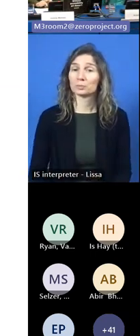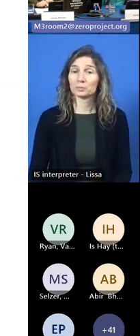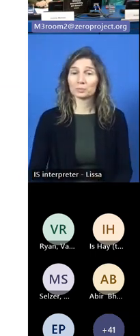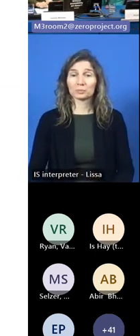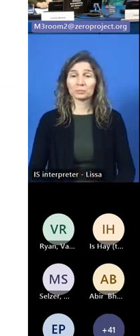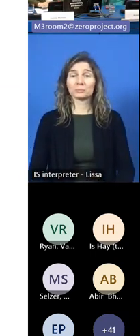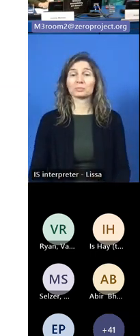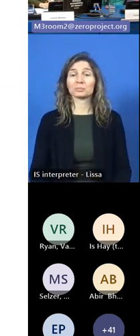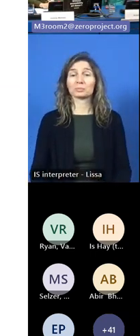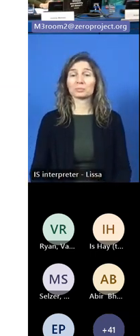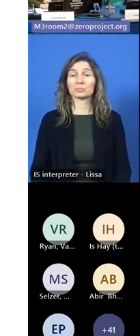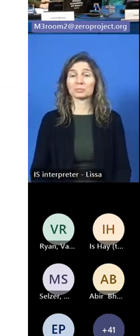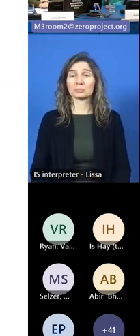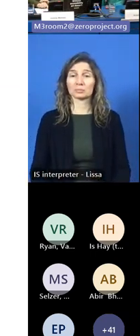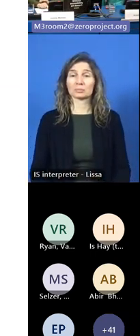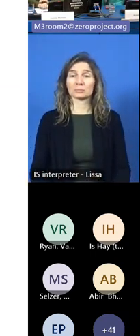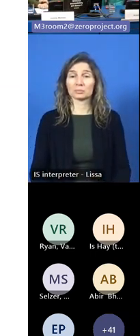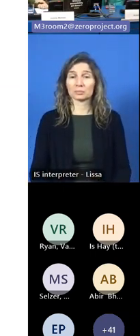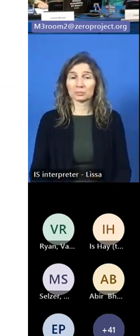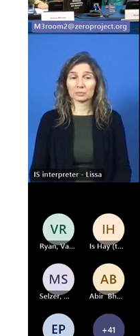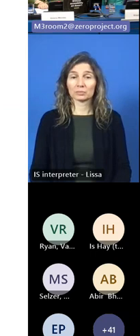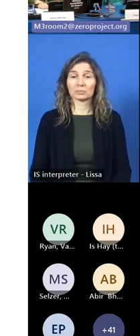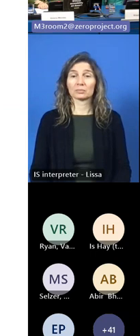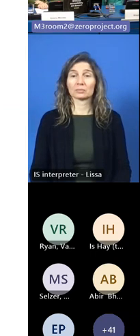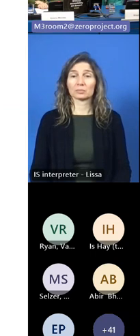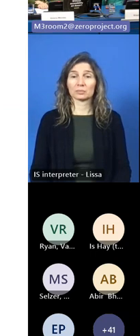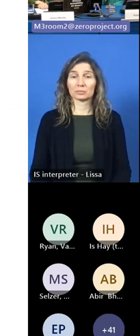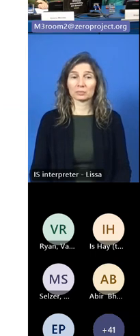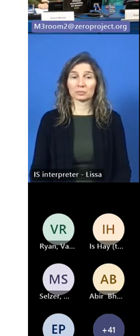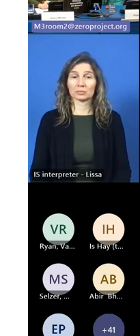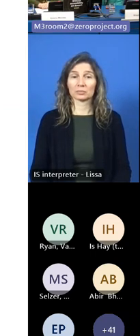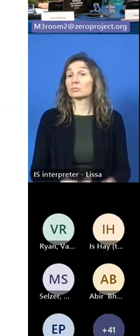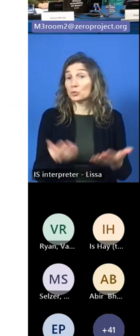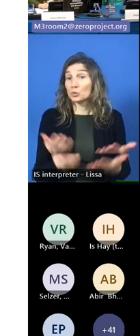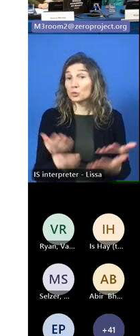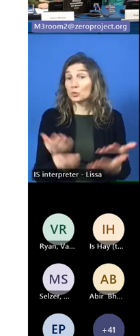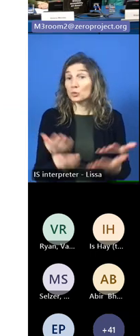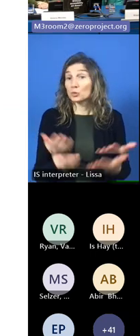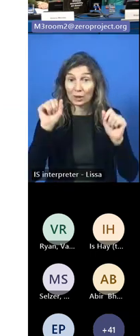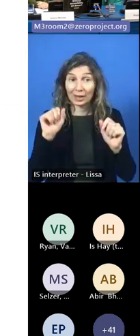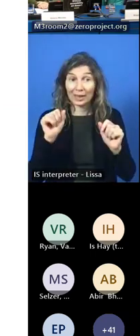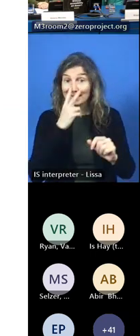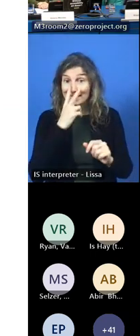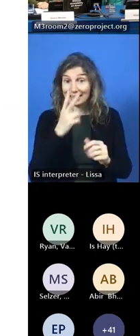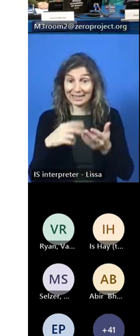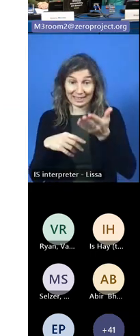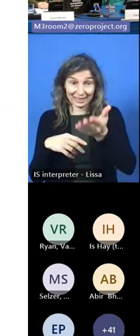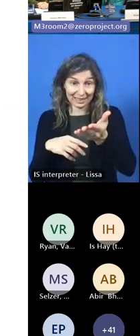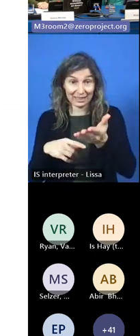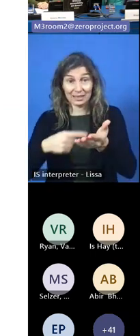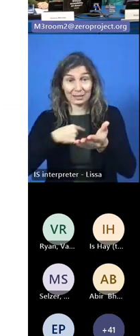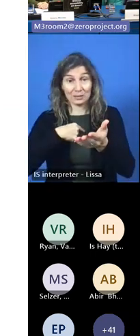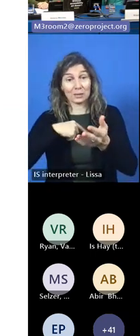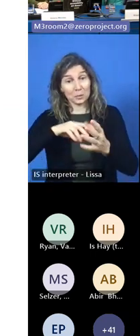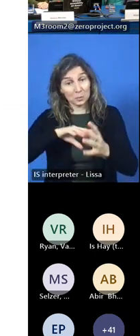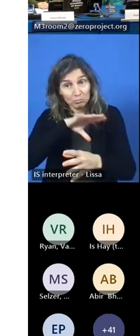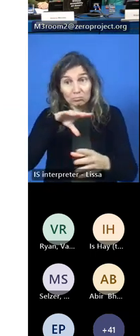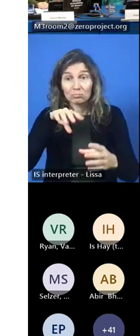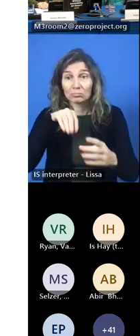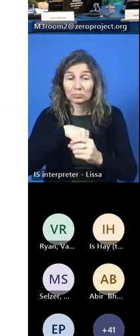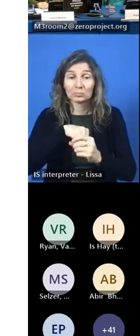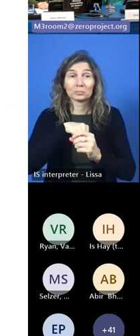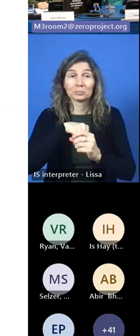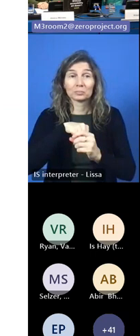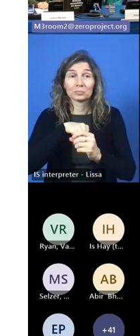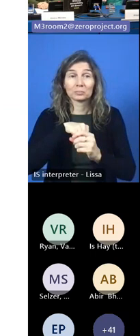In these pictures, I am participating in this course.